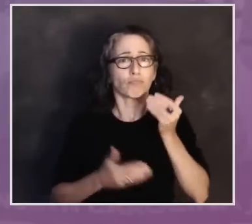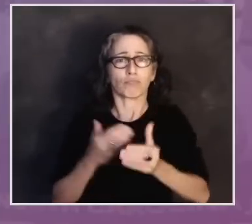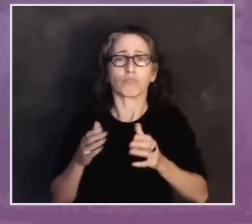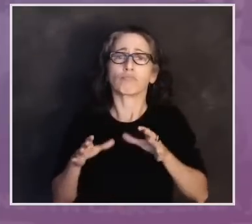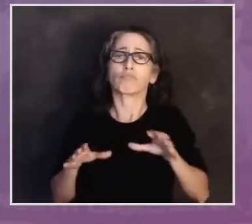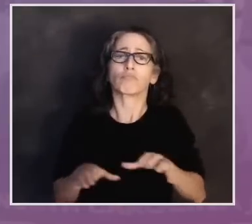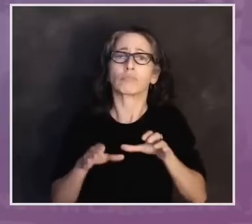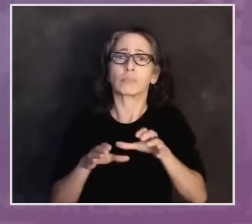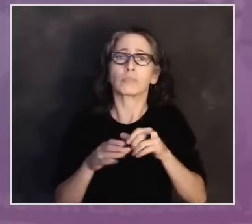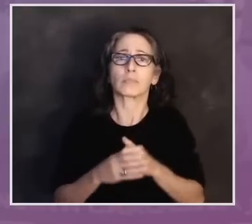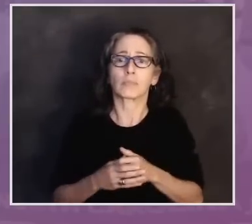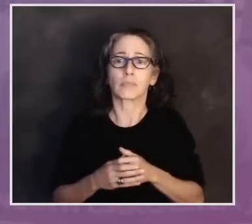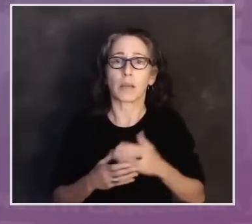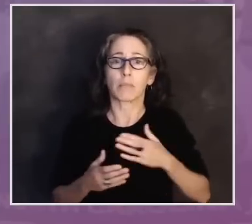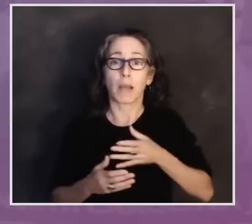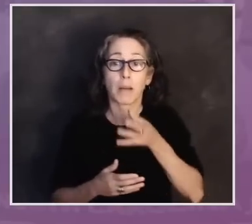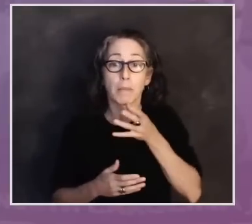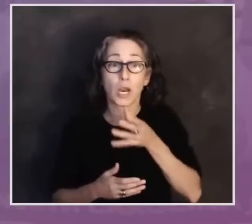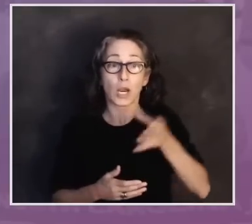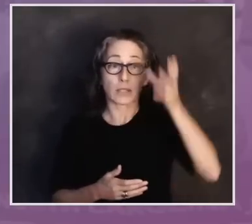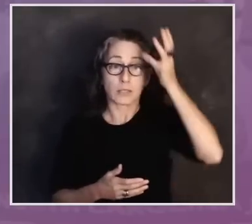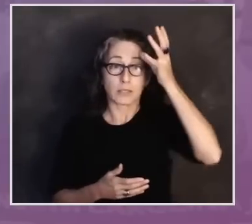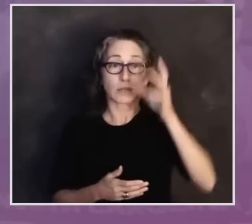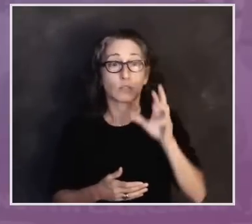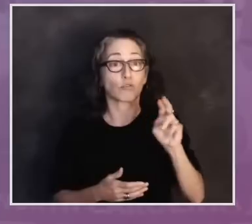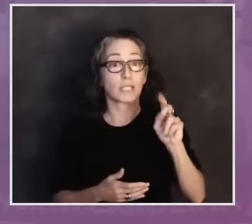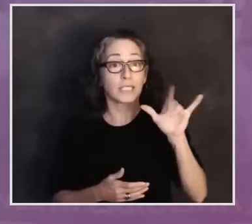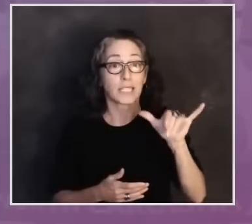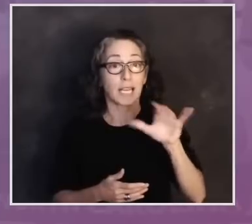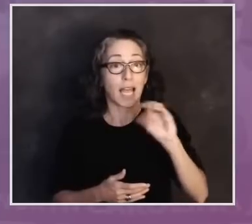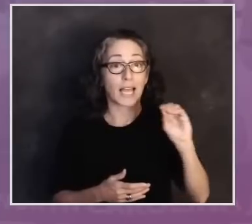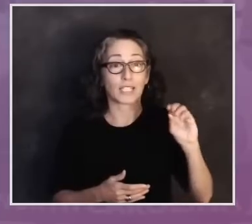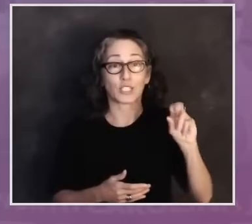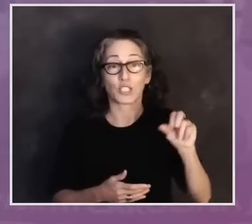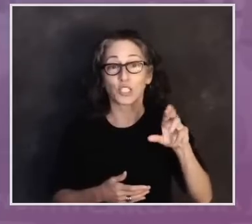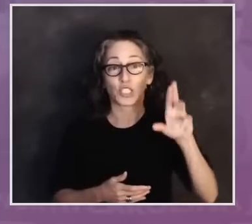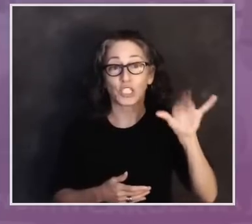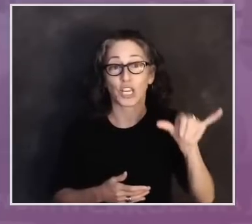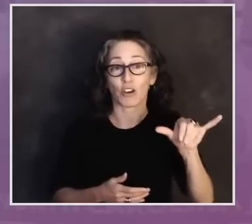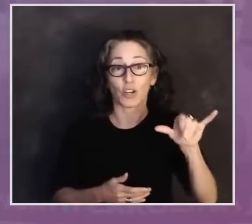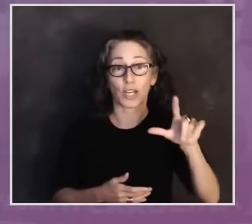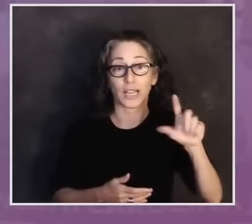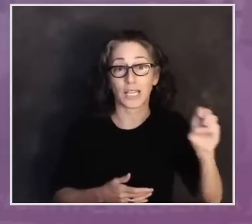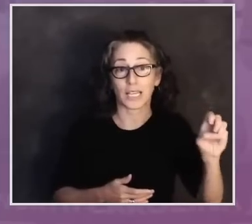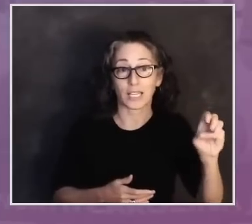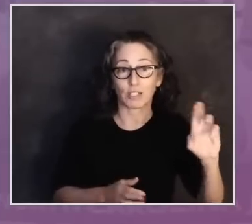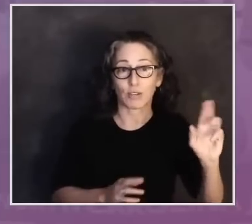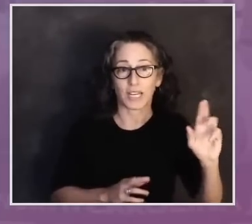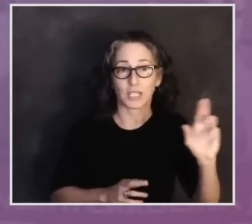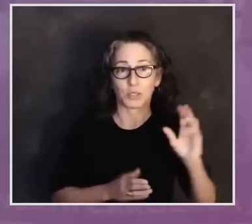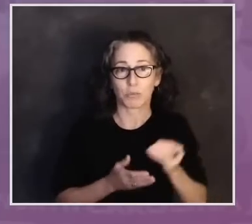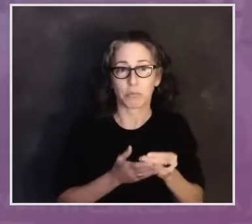DIGNITY AND DECORUM AT A TIME WHEN THAT IS ABSENT IN THE HALLS OF POWER.